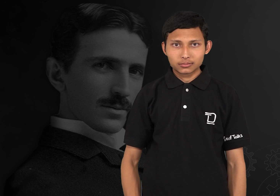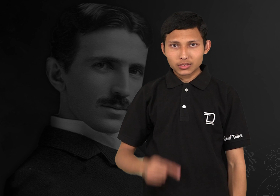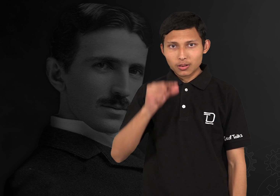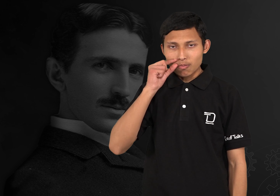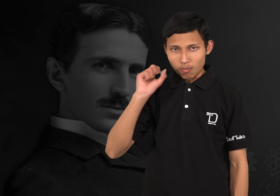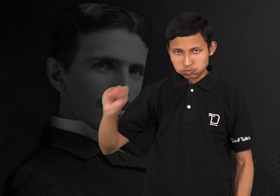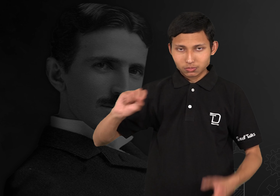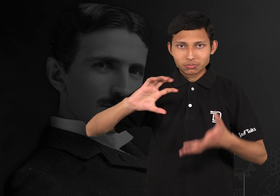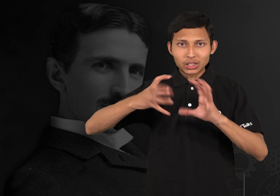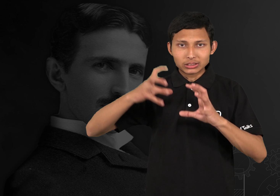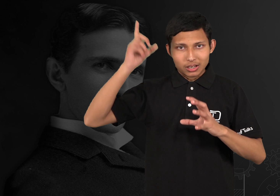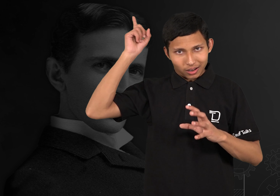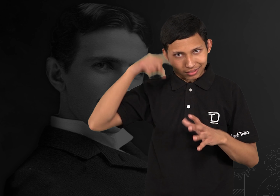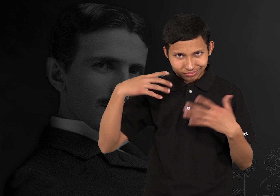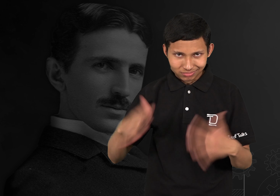After losing his company.